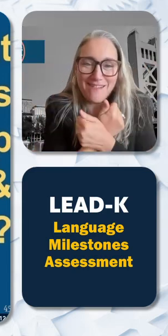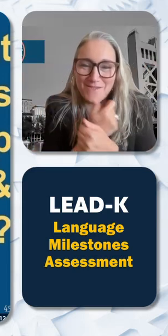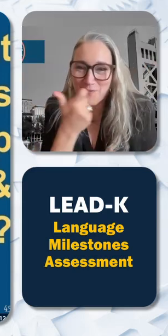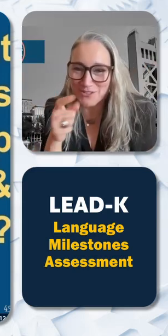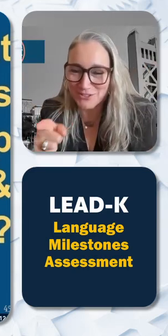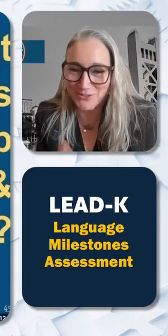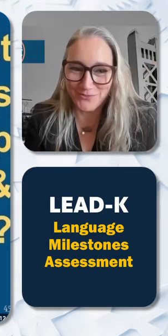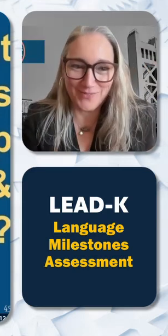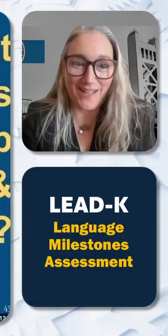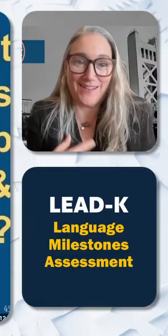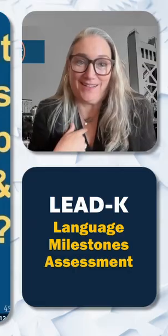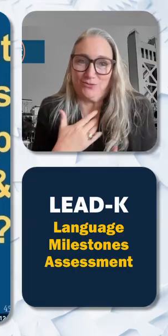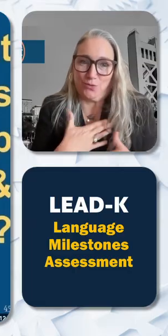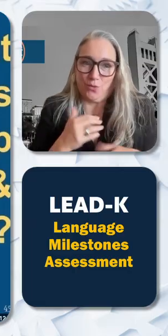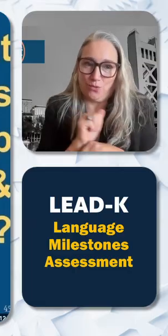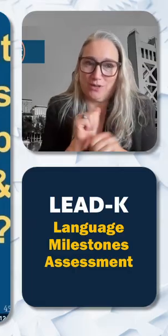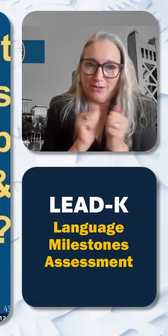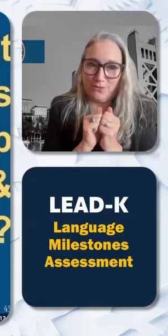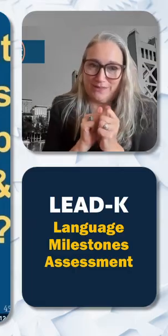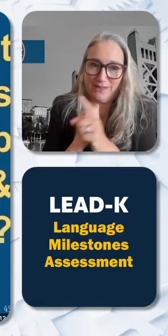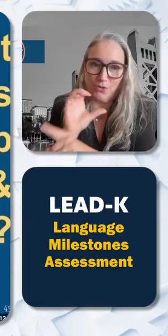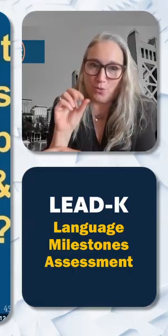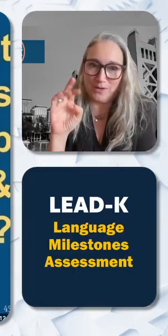Thank you so much, Cornelia. I always love watching you present.